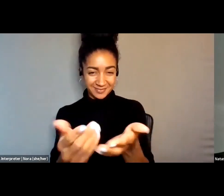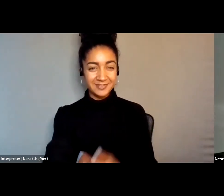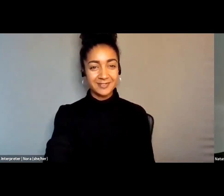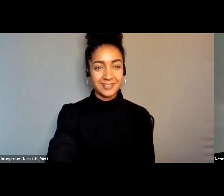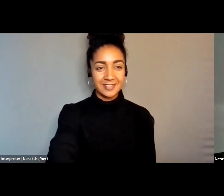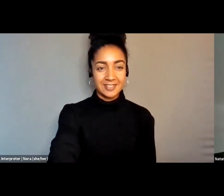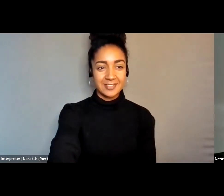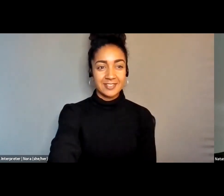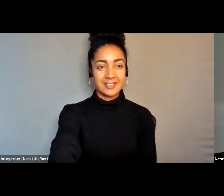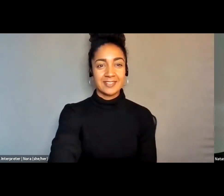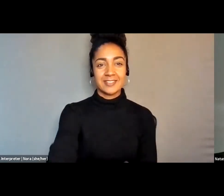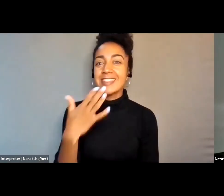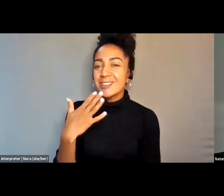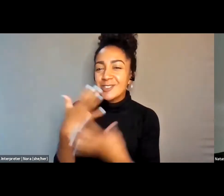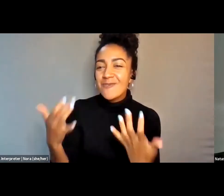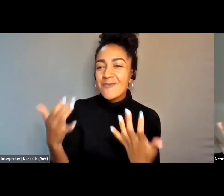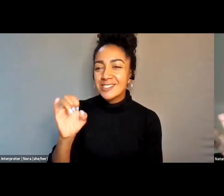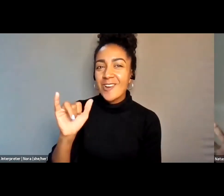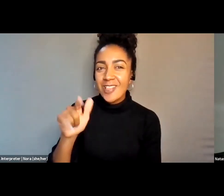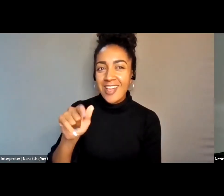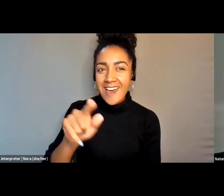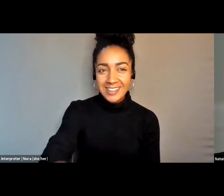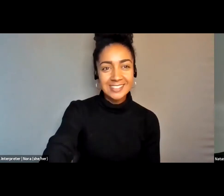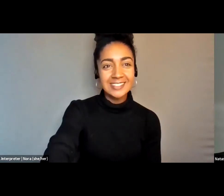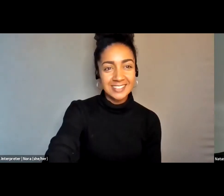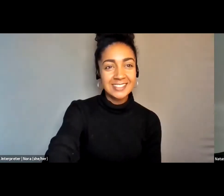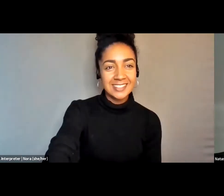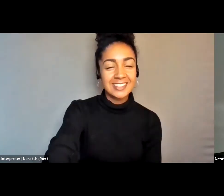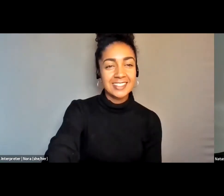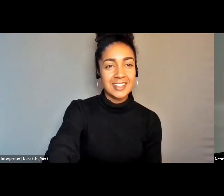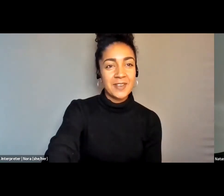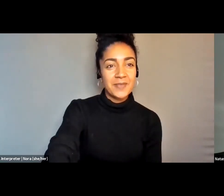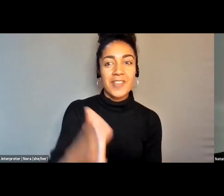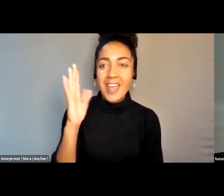Thank you so much Yolande. Hello, everyone, my name is Natasha Lwanda,